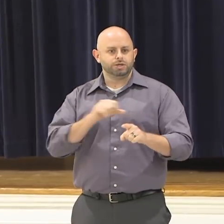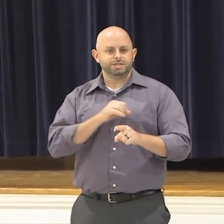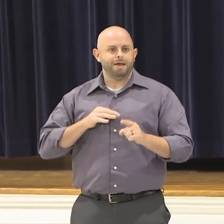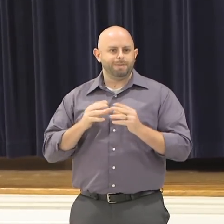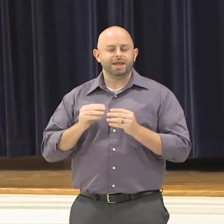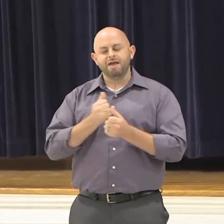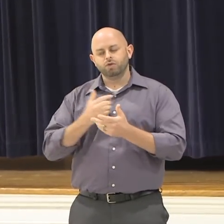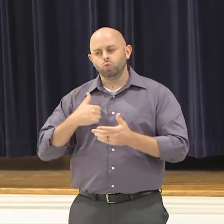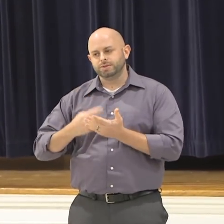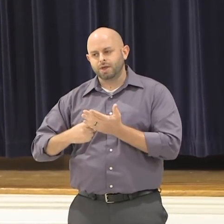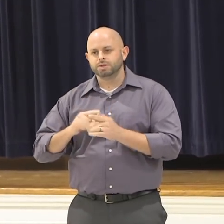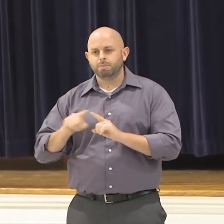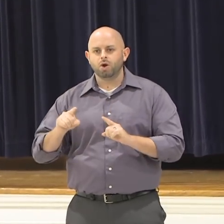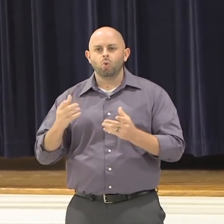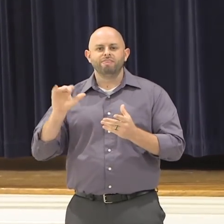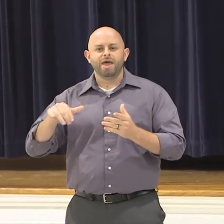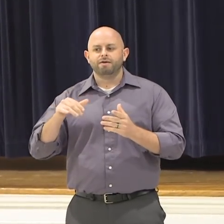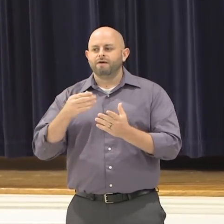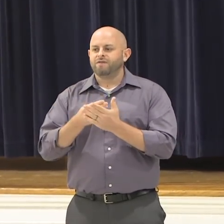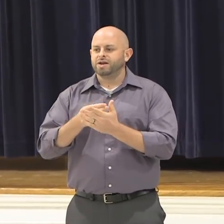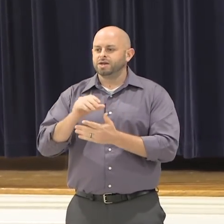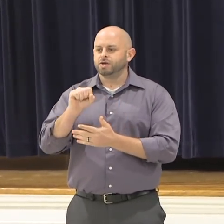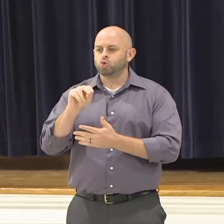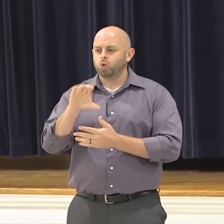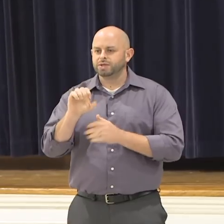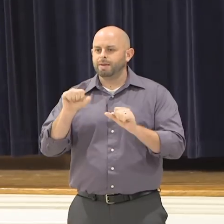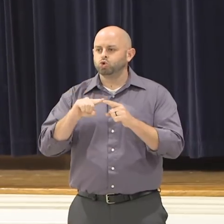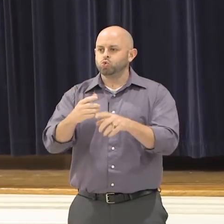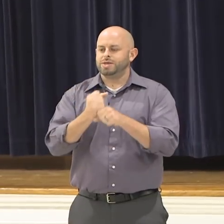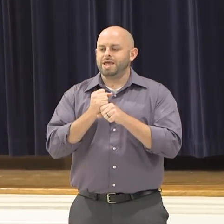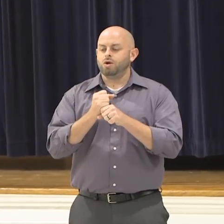about at staff what is that funding source that was able to get more than five